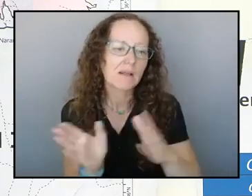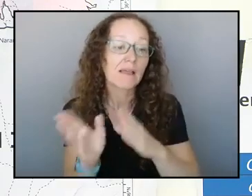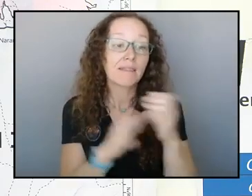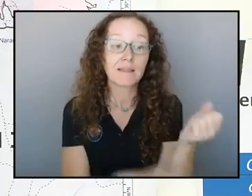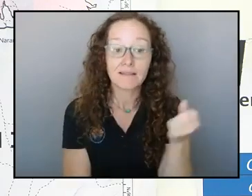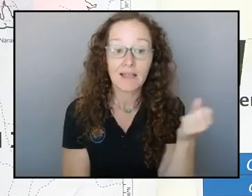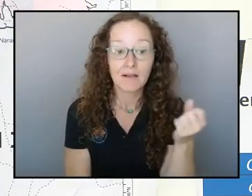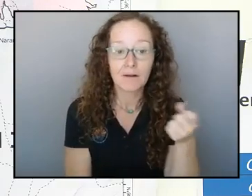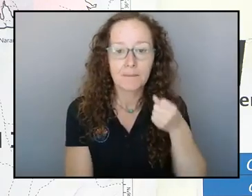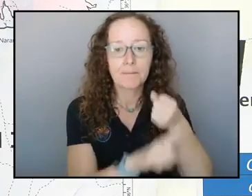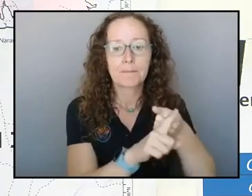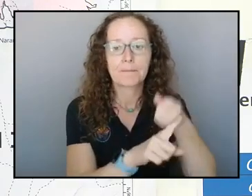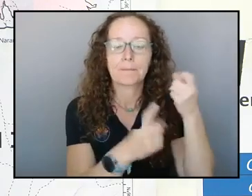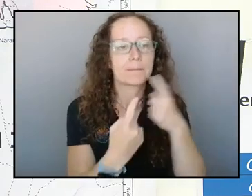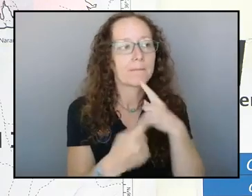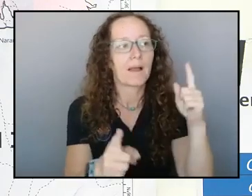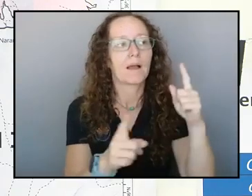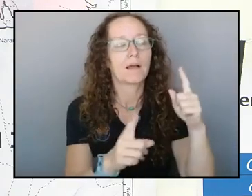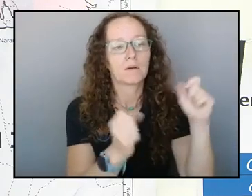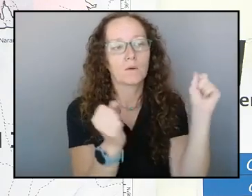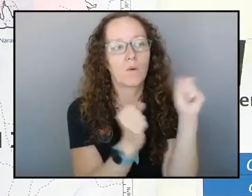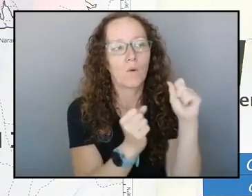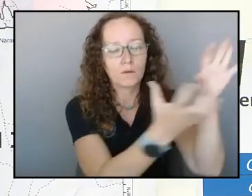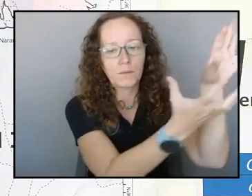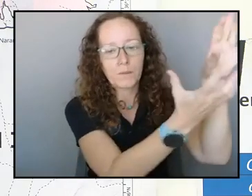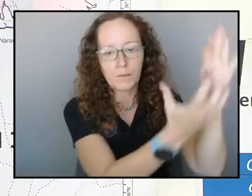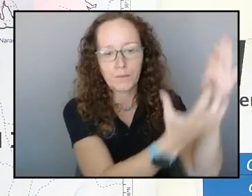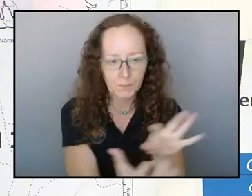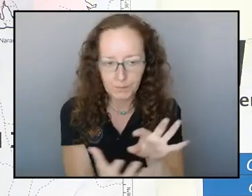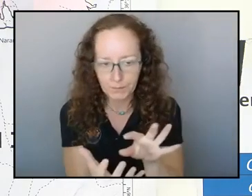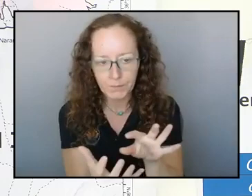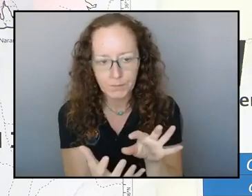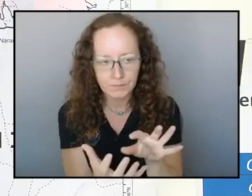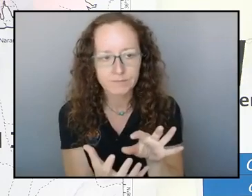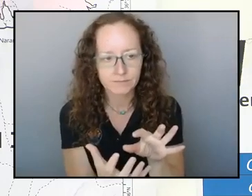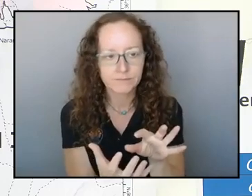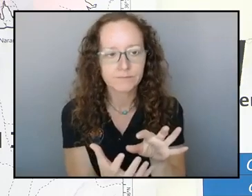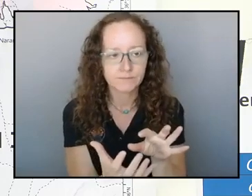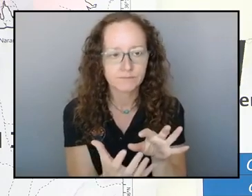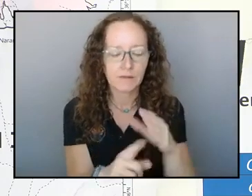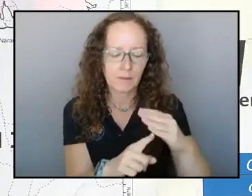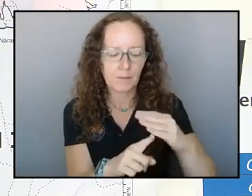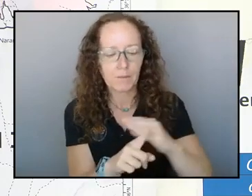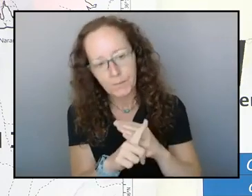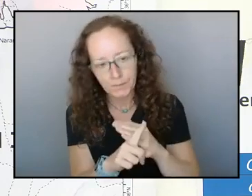to be felt. We'll have a reduction down to 72 for our